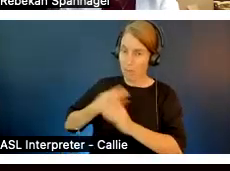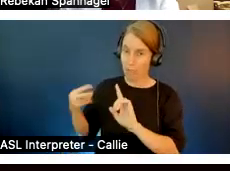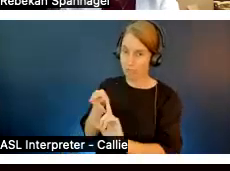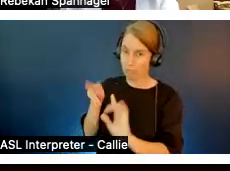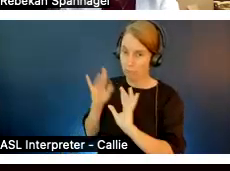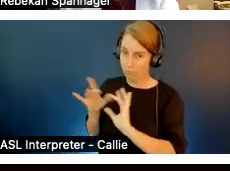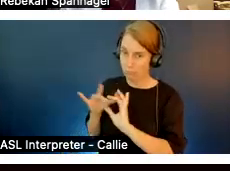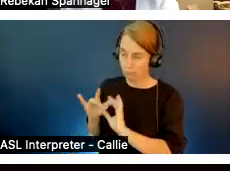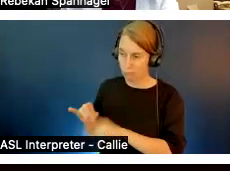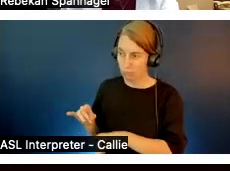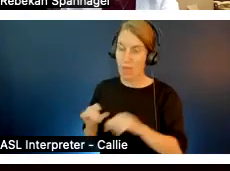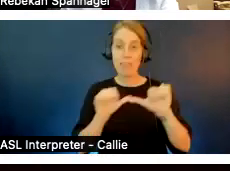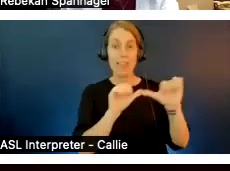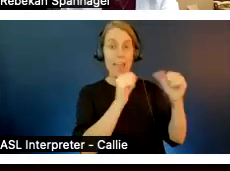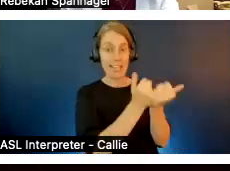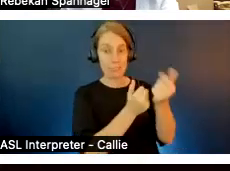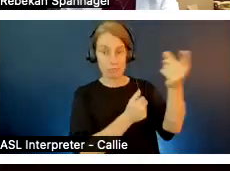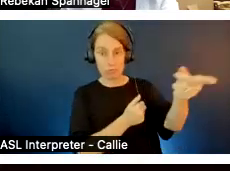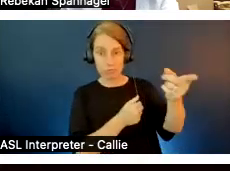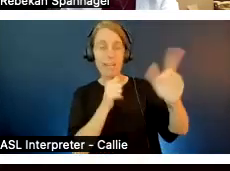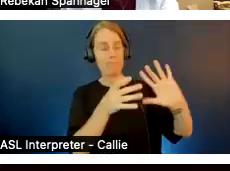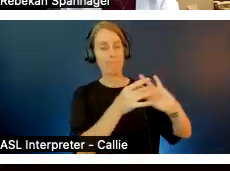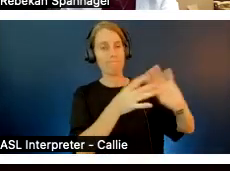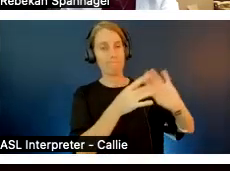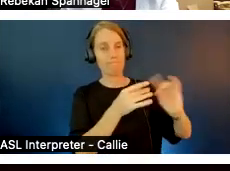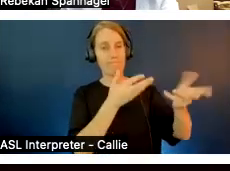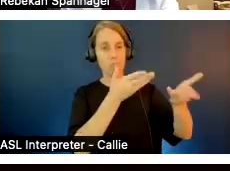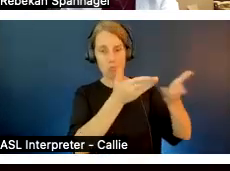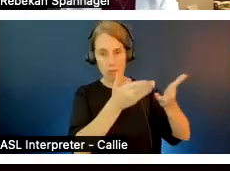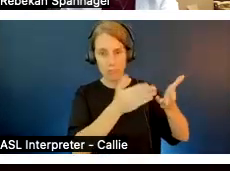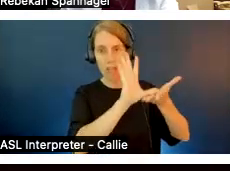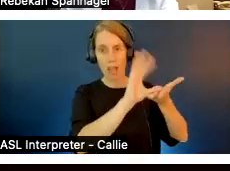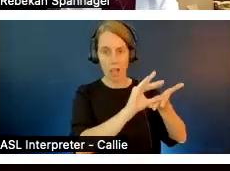the services should stay the same or the agency is justifying the change that it's going to make